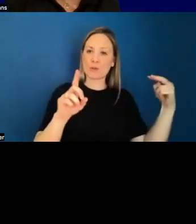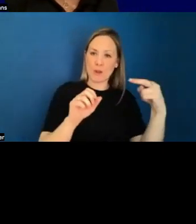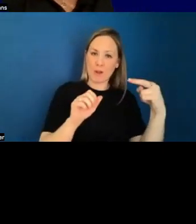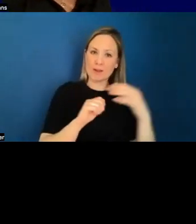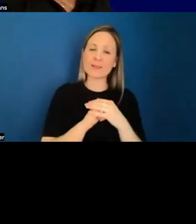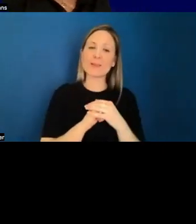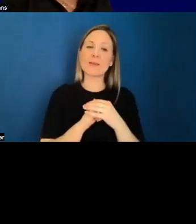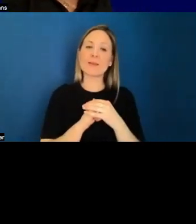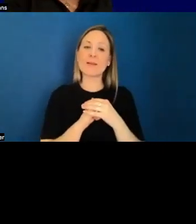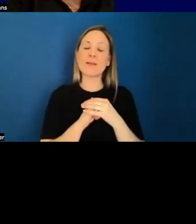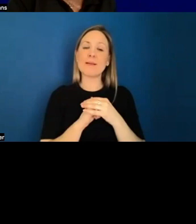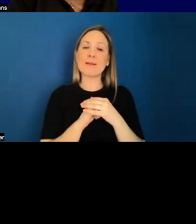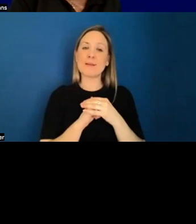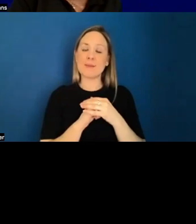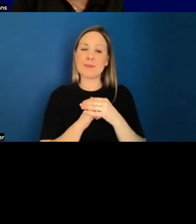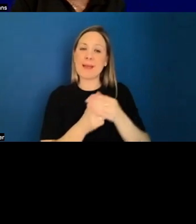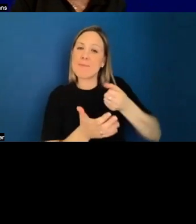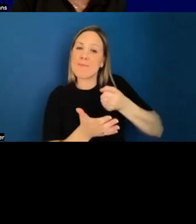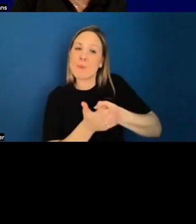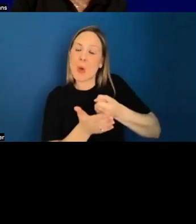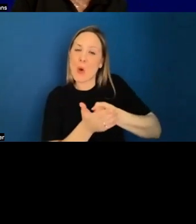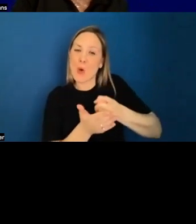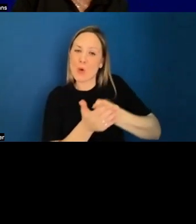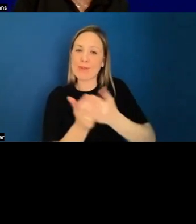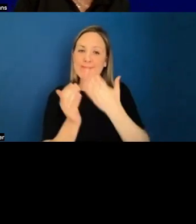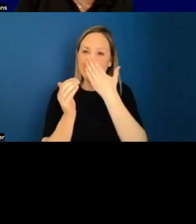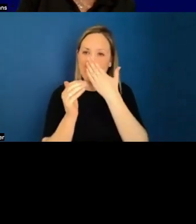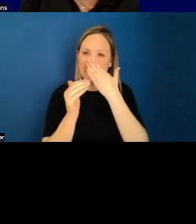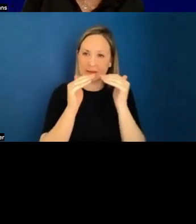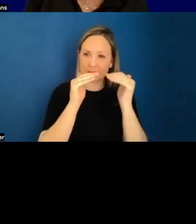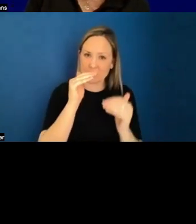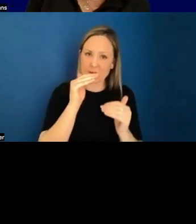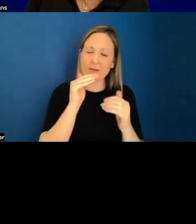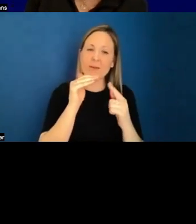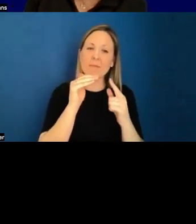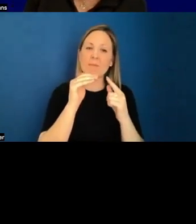below the frontal and parietal lobes and above the temporal lobe have been pulled